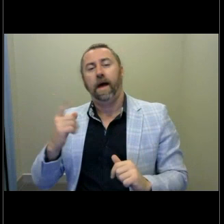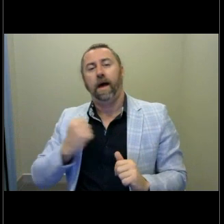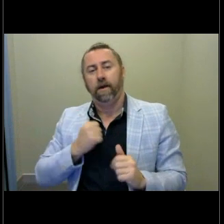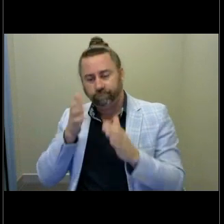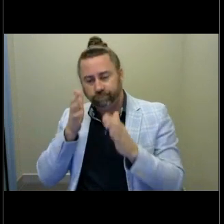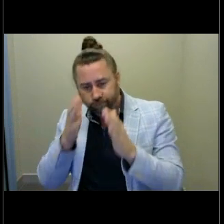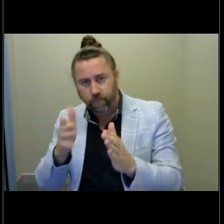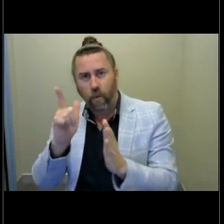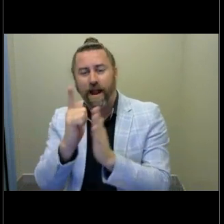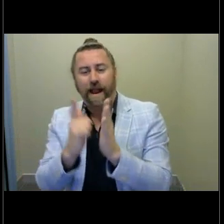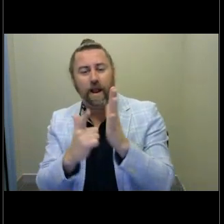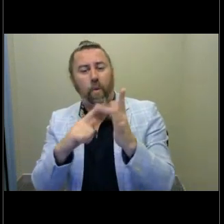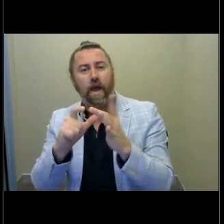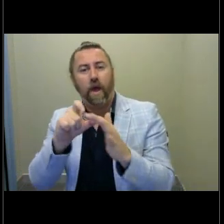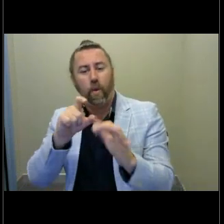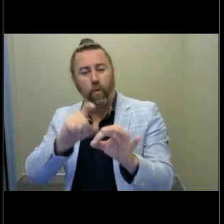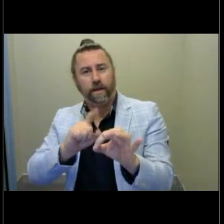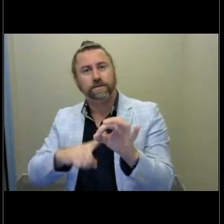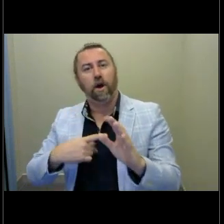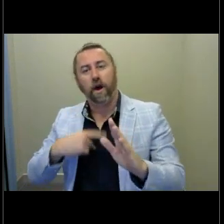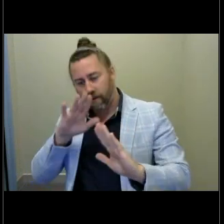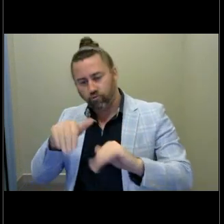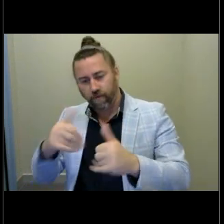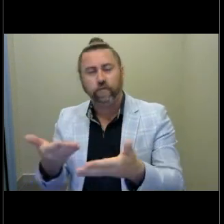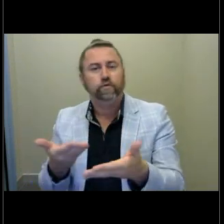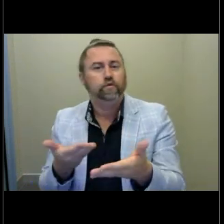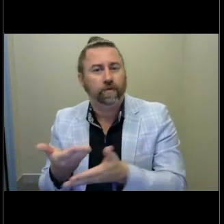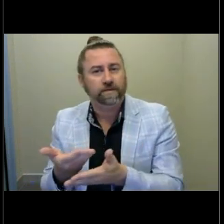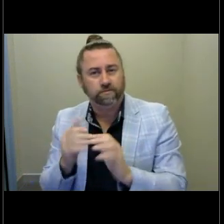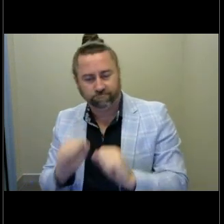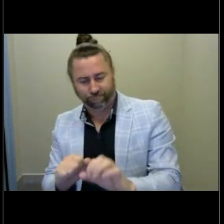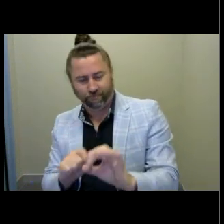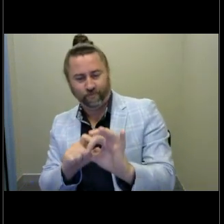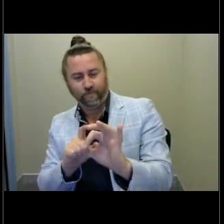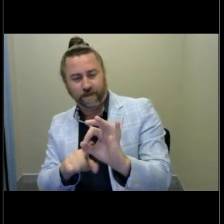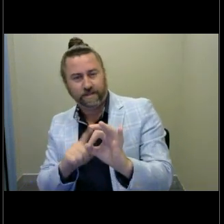which are Queensland based, as well as my experiences of working with people applying